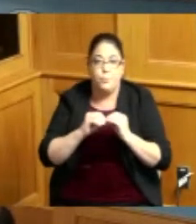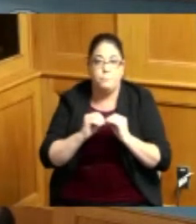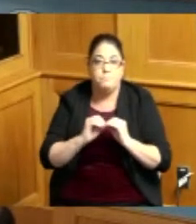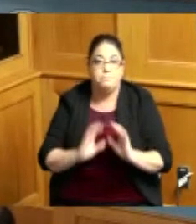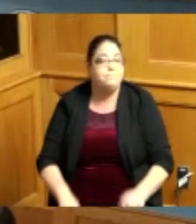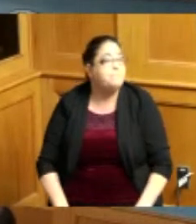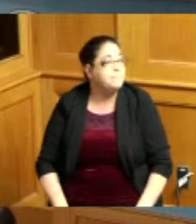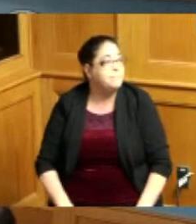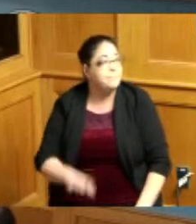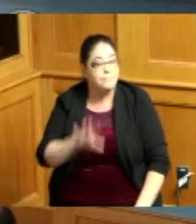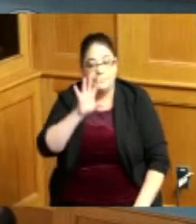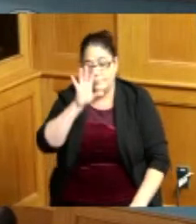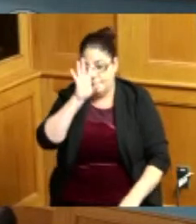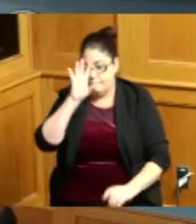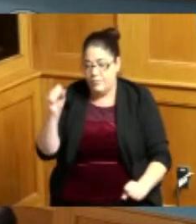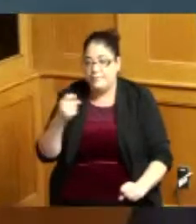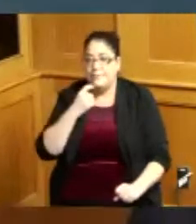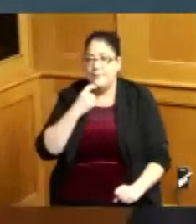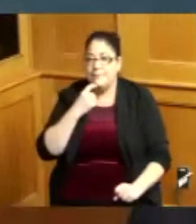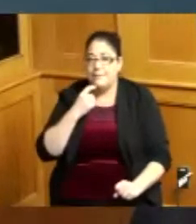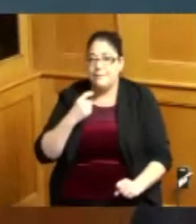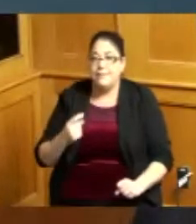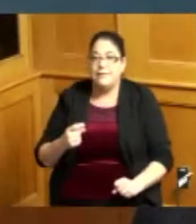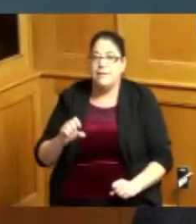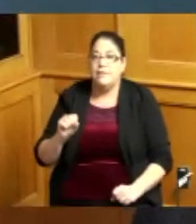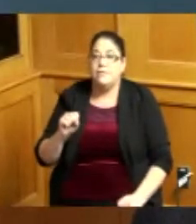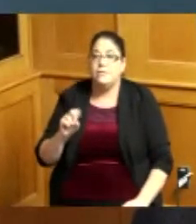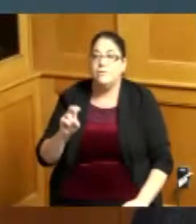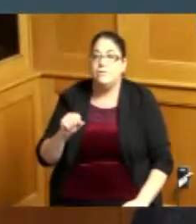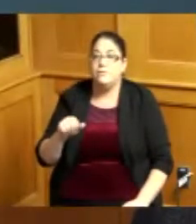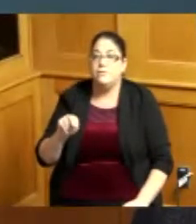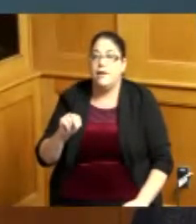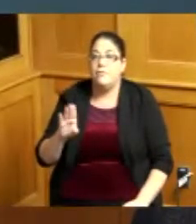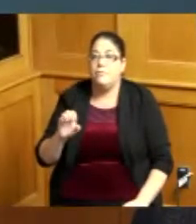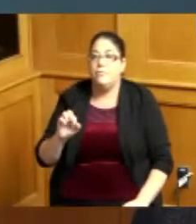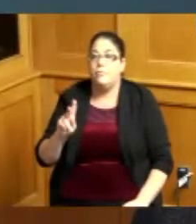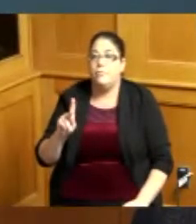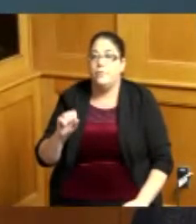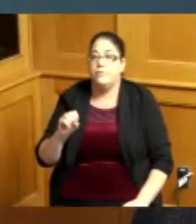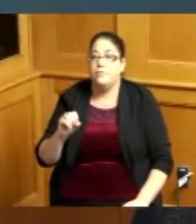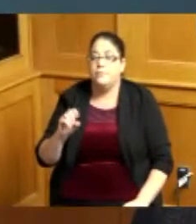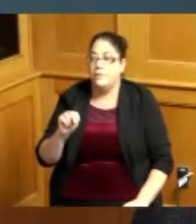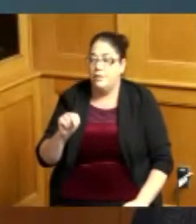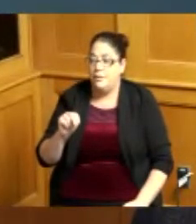and I was just going to say I know Suzanne Burke sent us a nice memo from council and